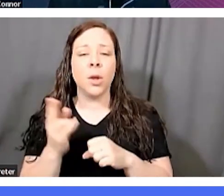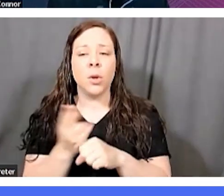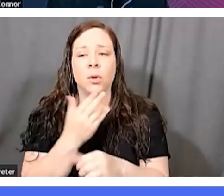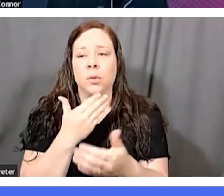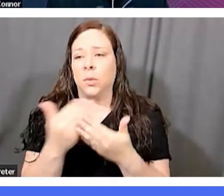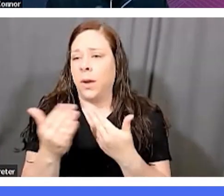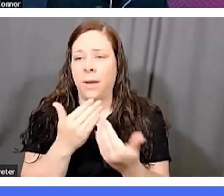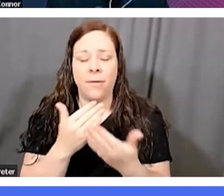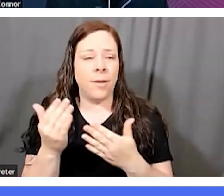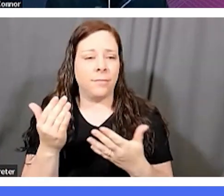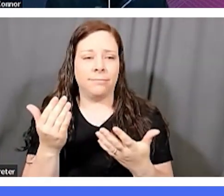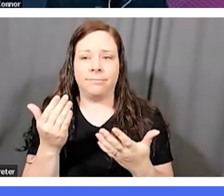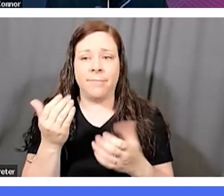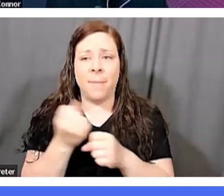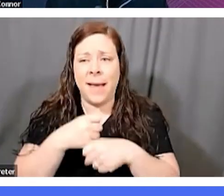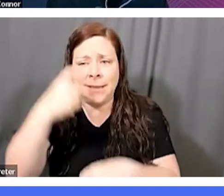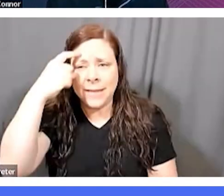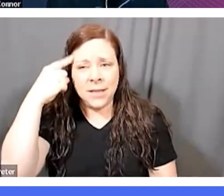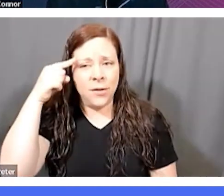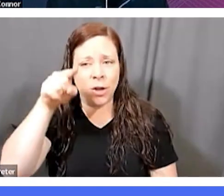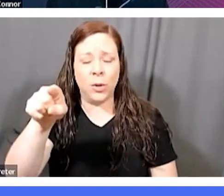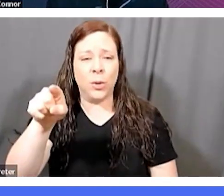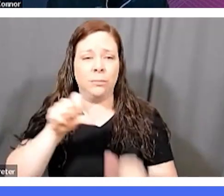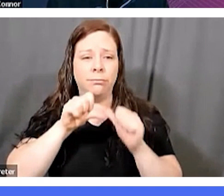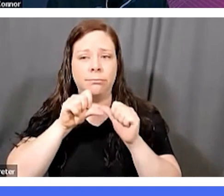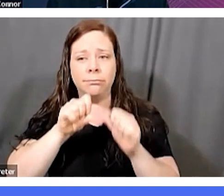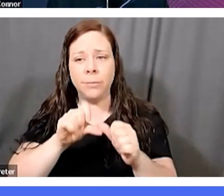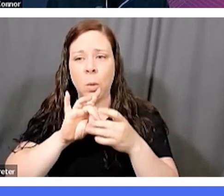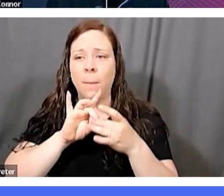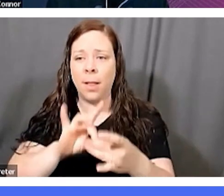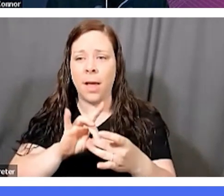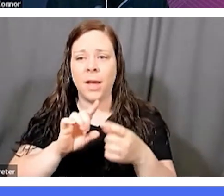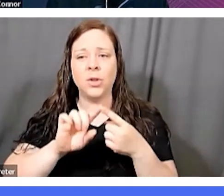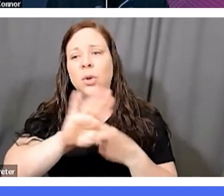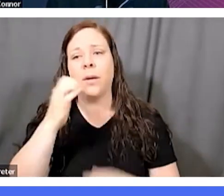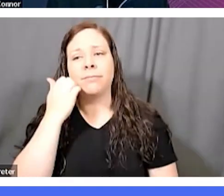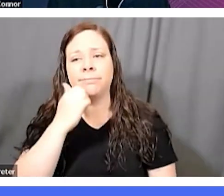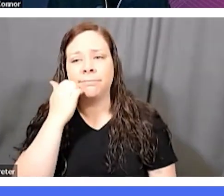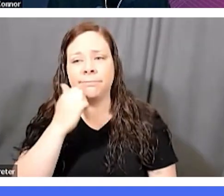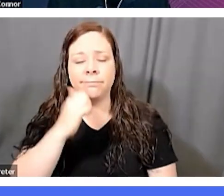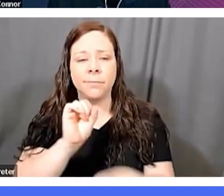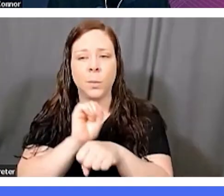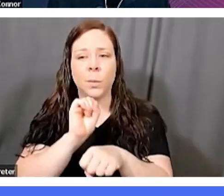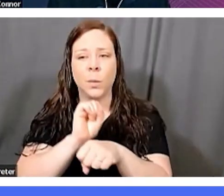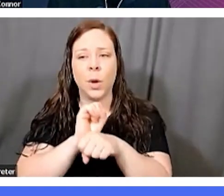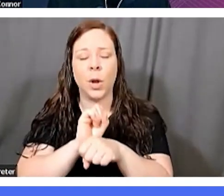for you to keep that applied in your day-to-day work and at the forefront of your mind,